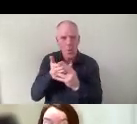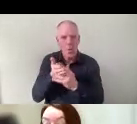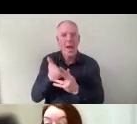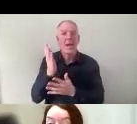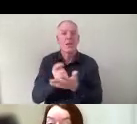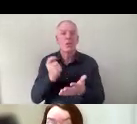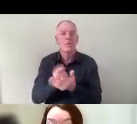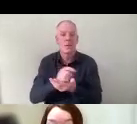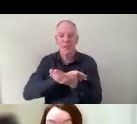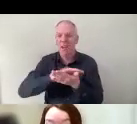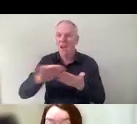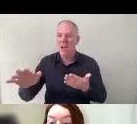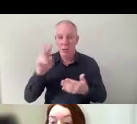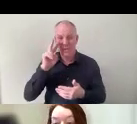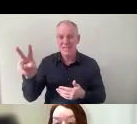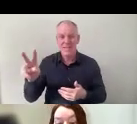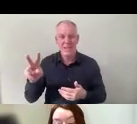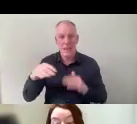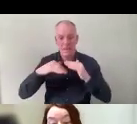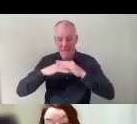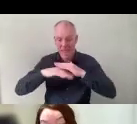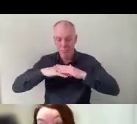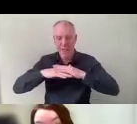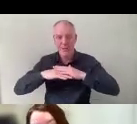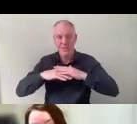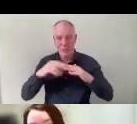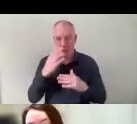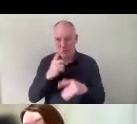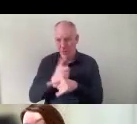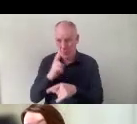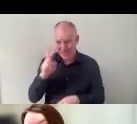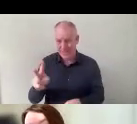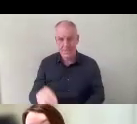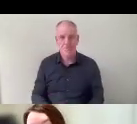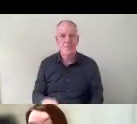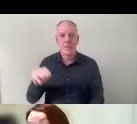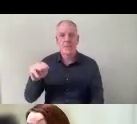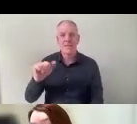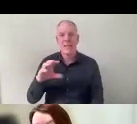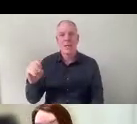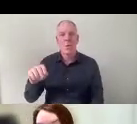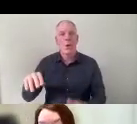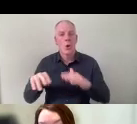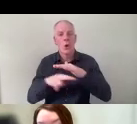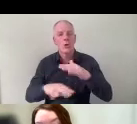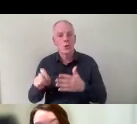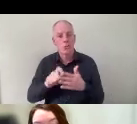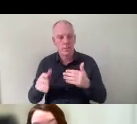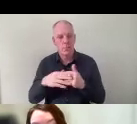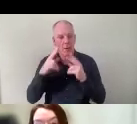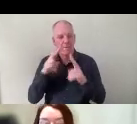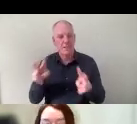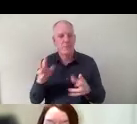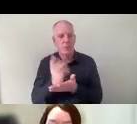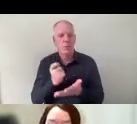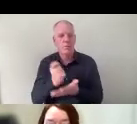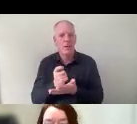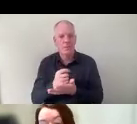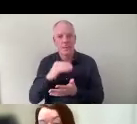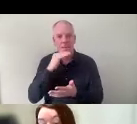abrasion, where you can see the ground layer beneath the naked eye. Mazzolino's under drawings also happen to be more visible in these areas, and in that respect, they